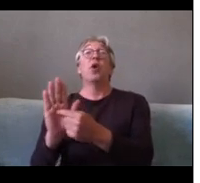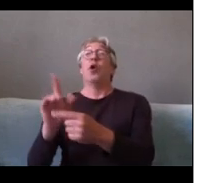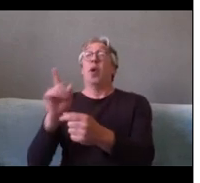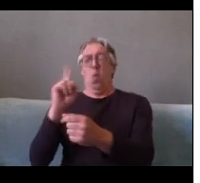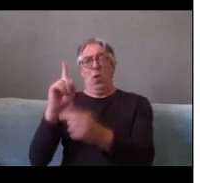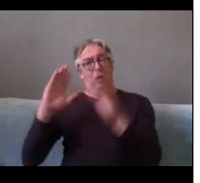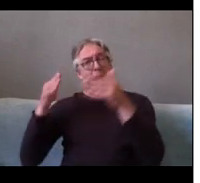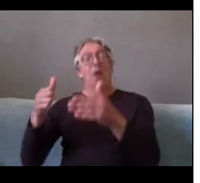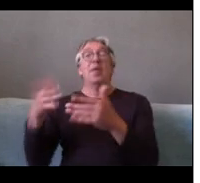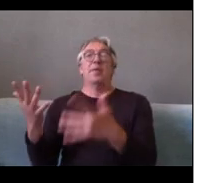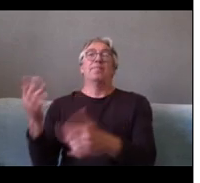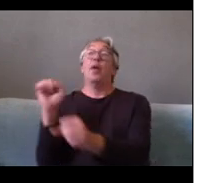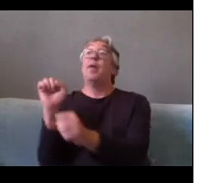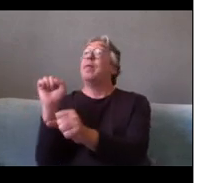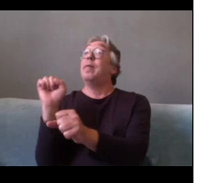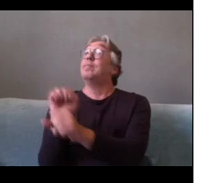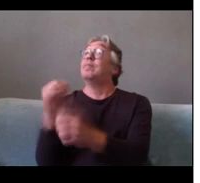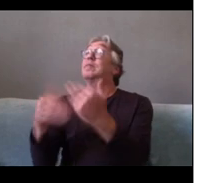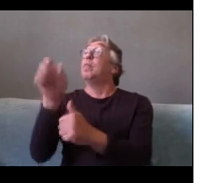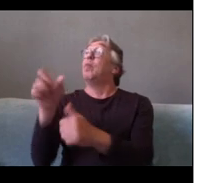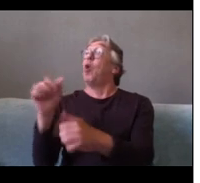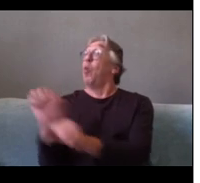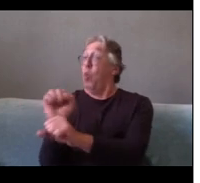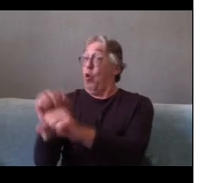And talk to respondents face to face,